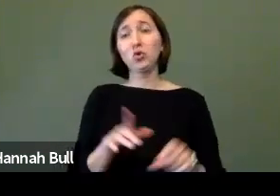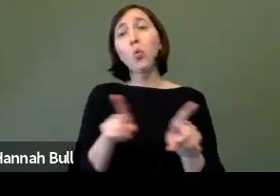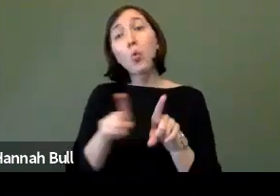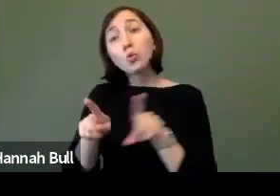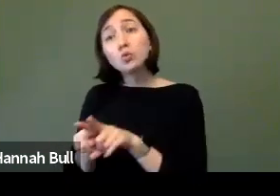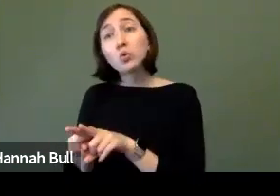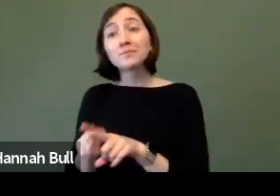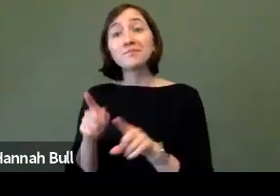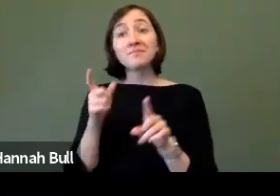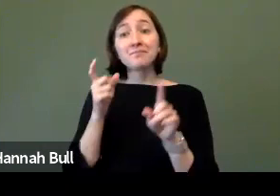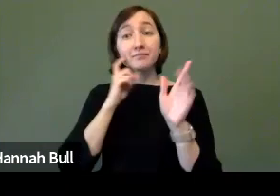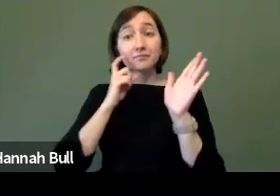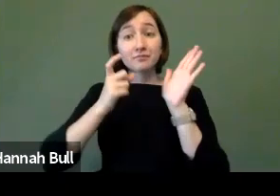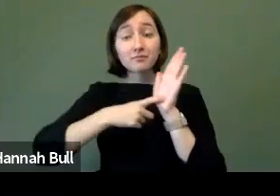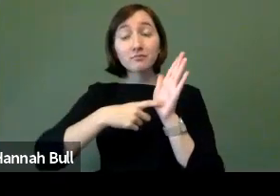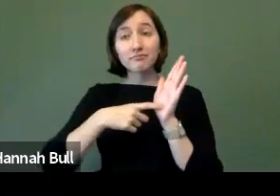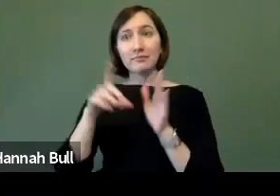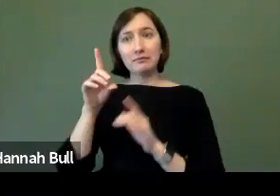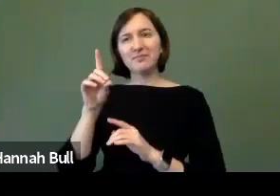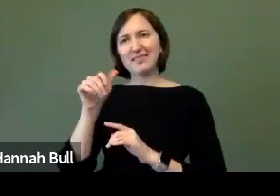as Danny mentioned in the availability